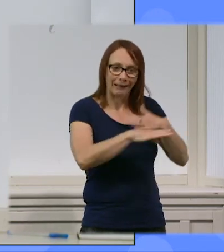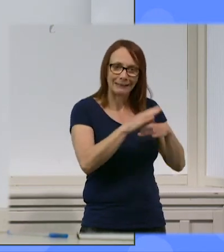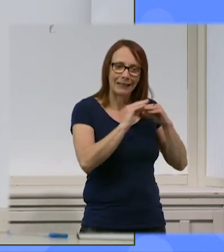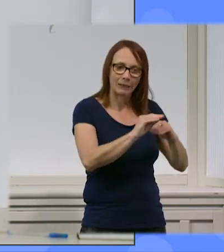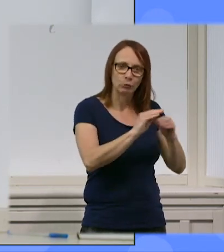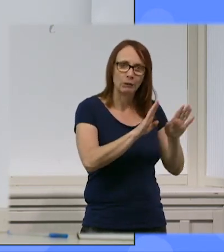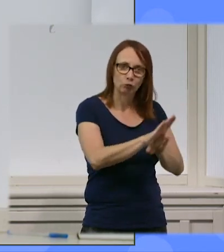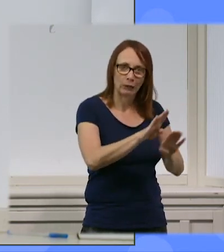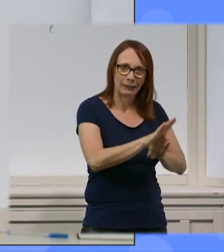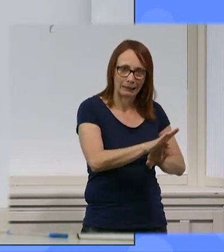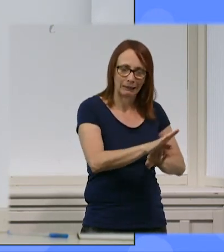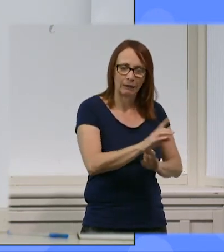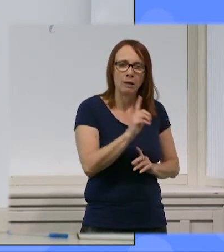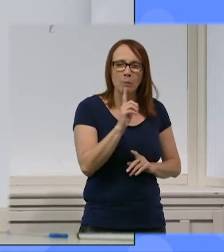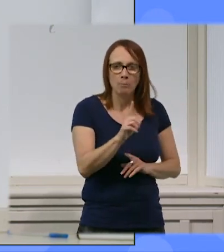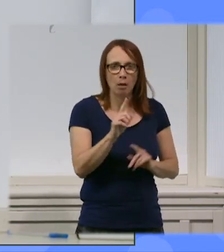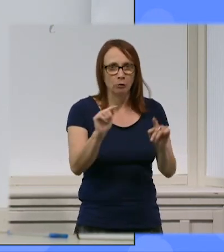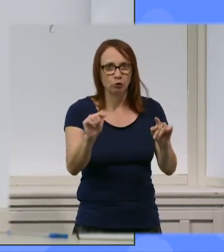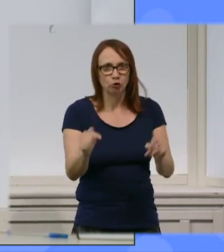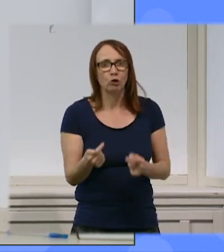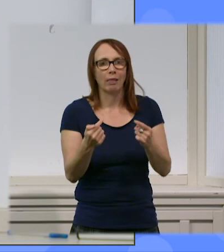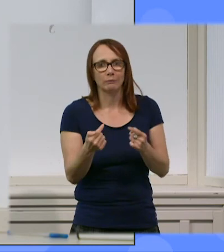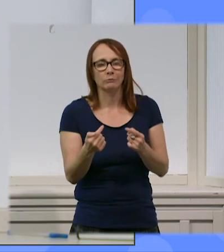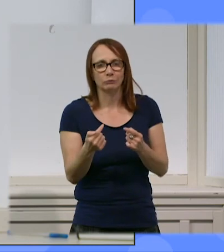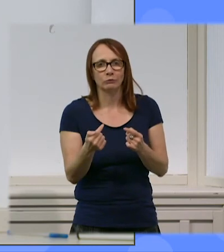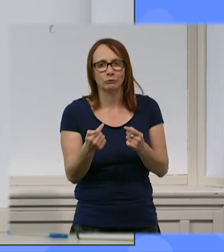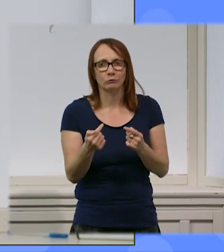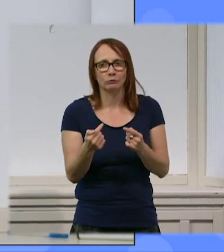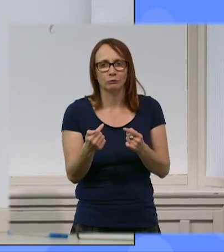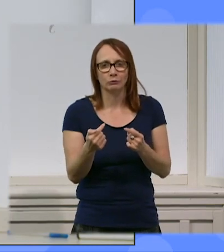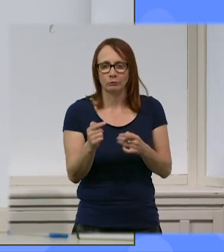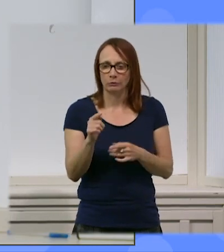training but we still face challenges and these are around relative poverty